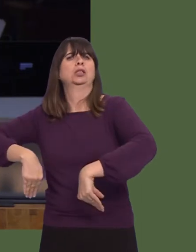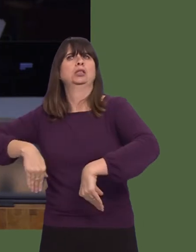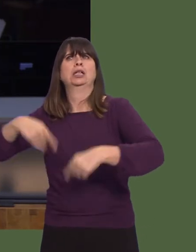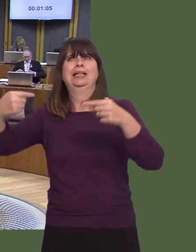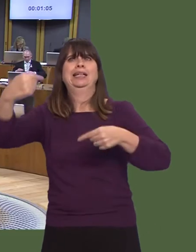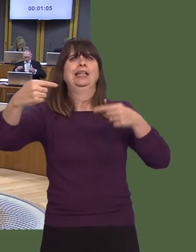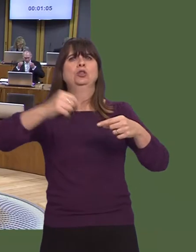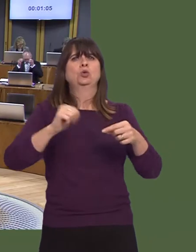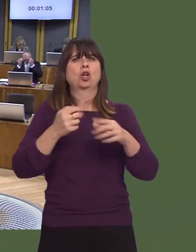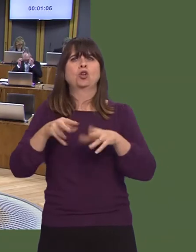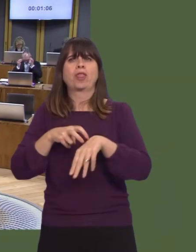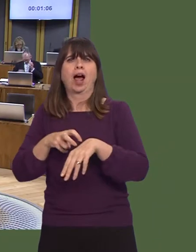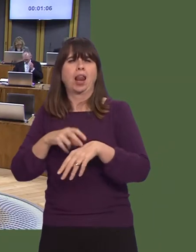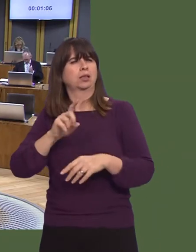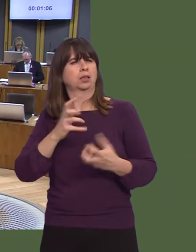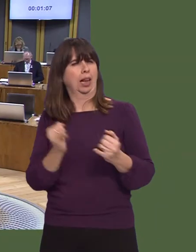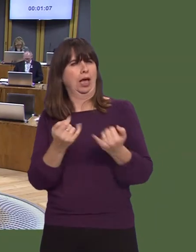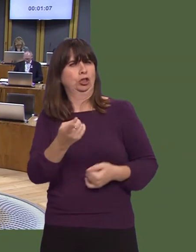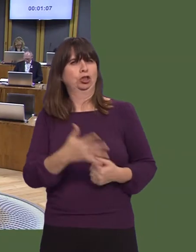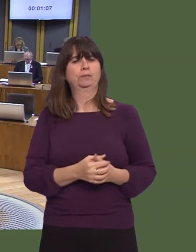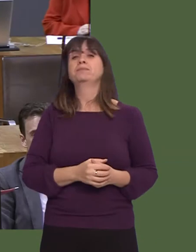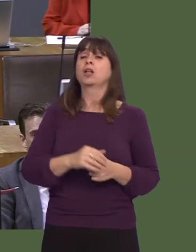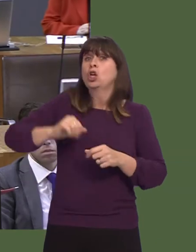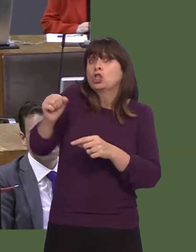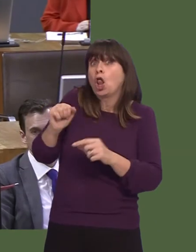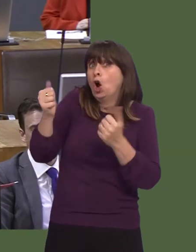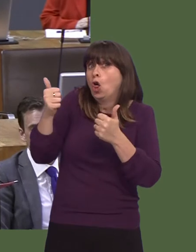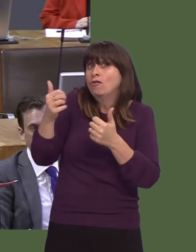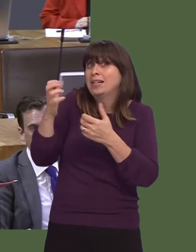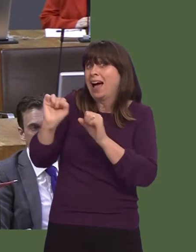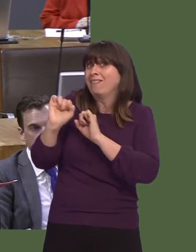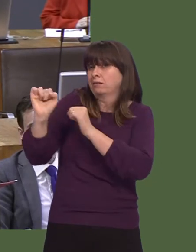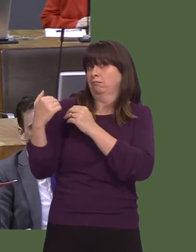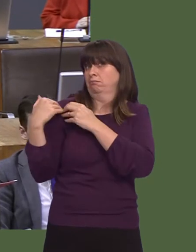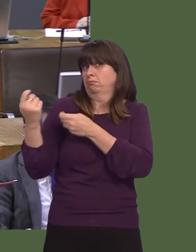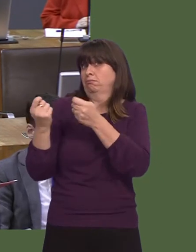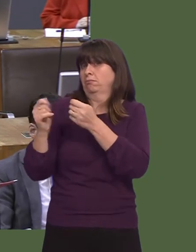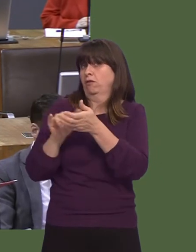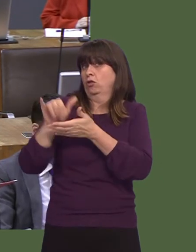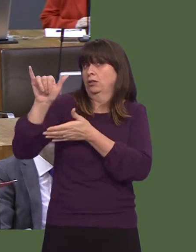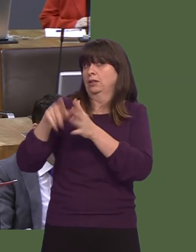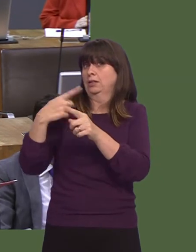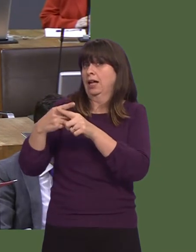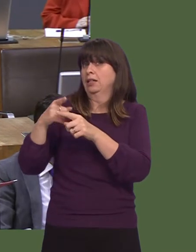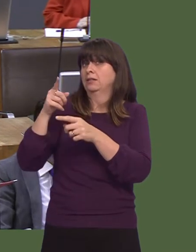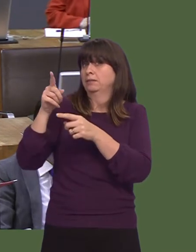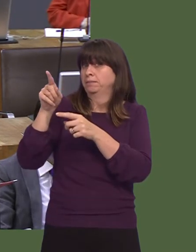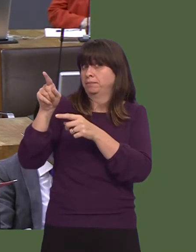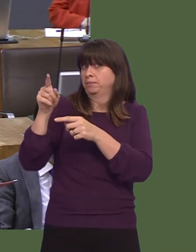Carwyn Jones AM: Because there already is tax competition. Scotland already controls air passenger duty and there is an element of devolution of air passenger duty in Northern